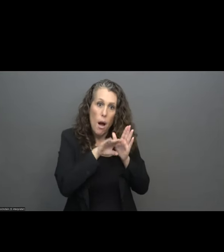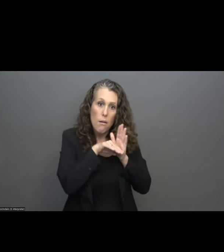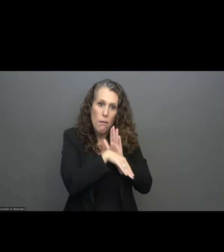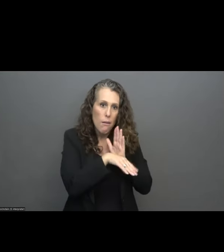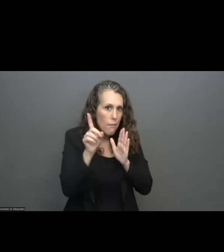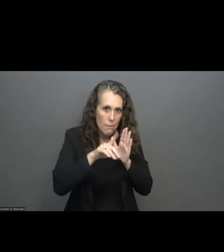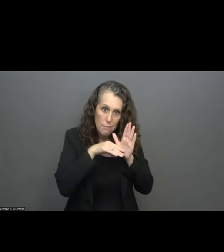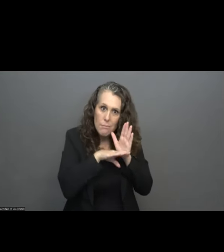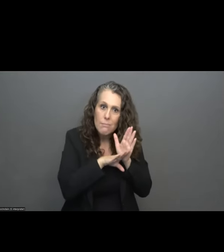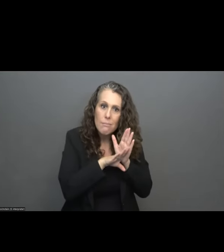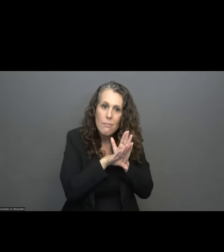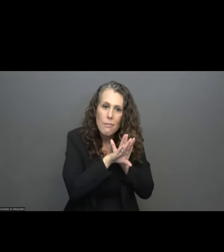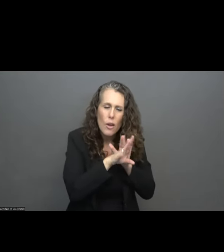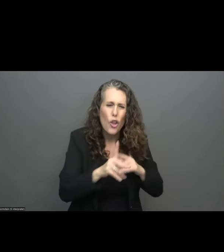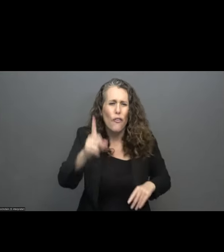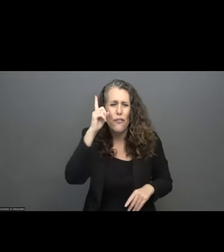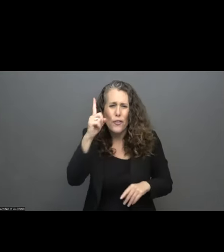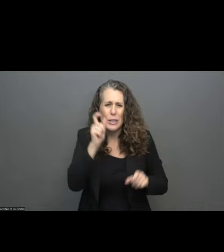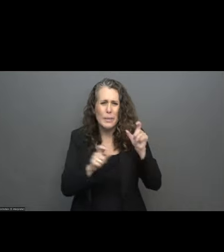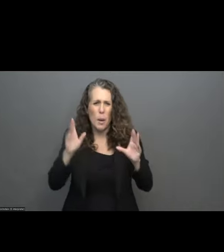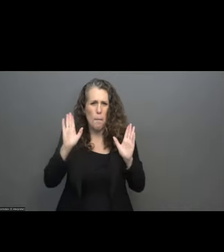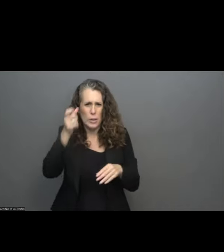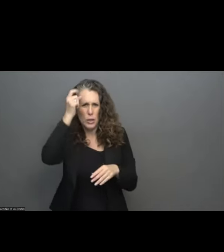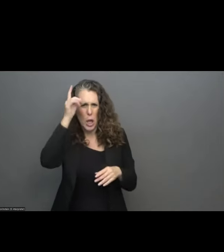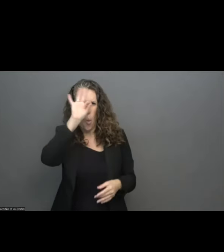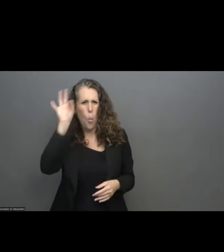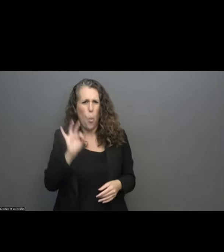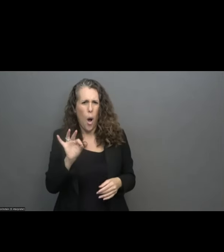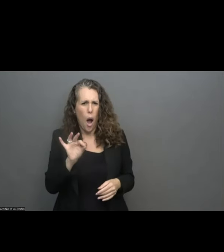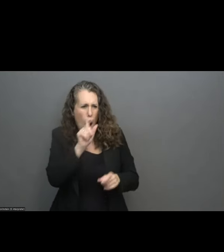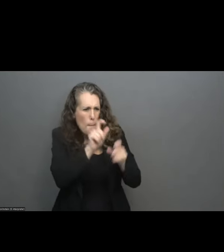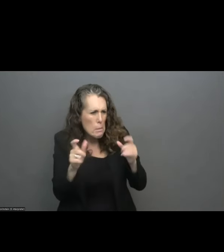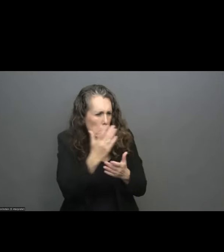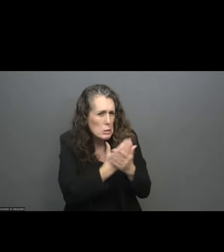why first of all we need to include persons with disability in this place of employment,